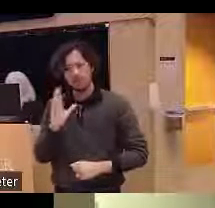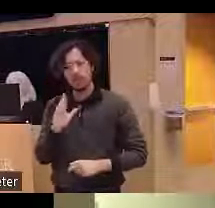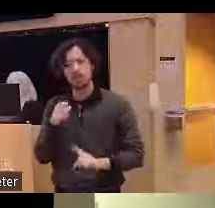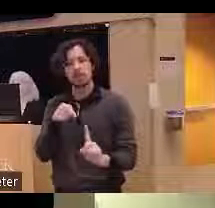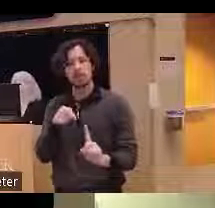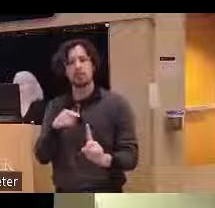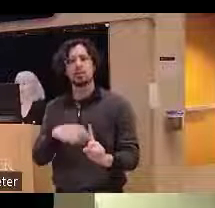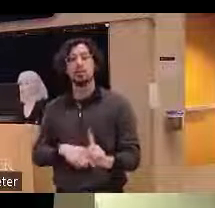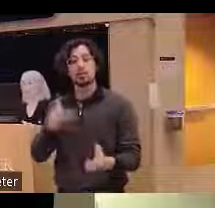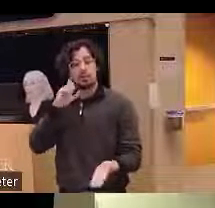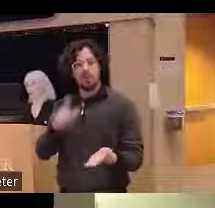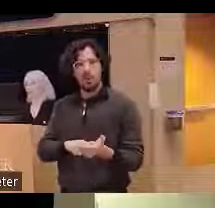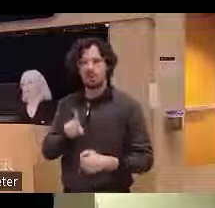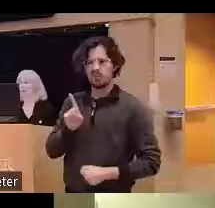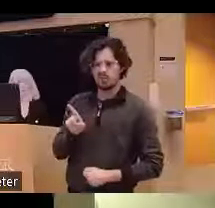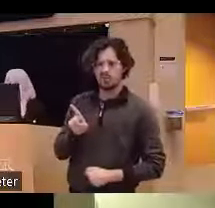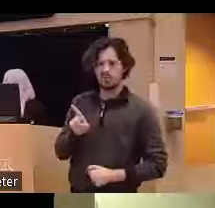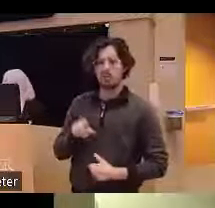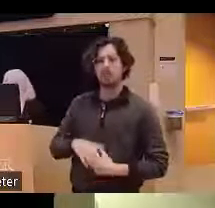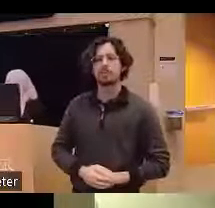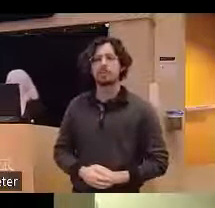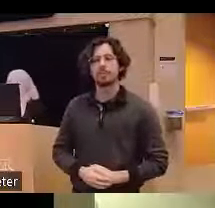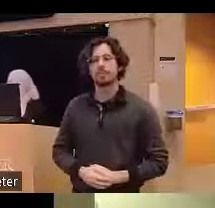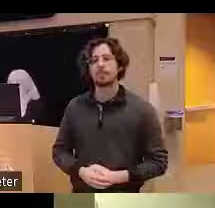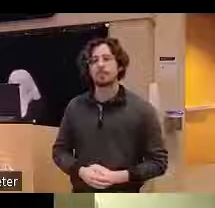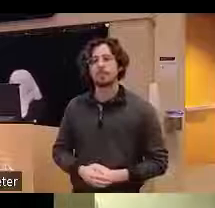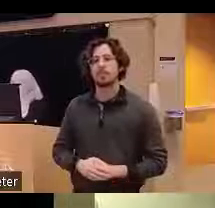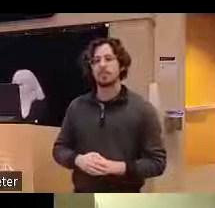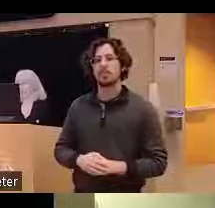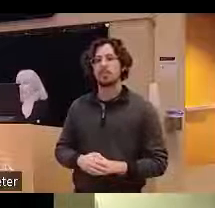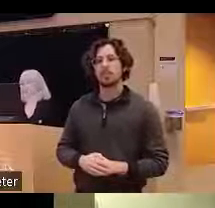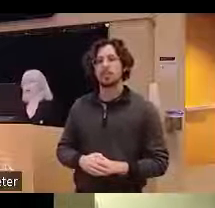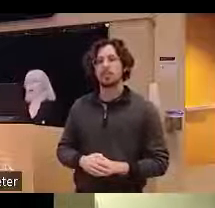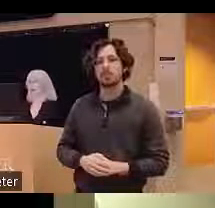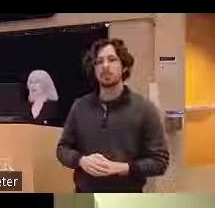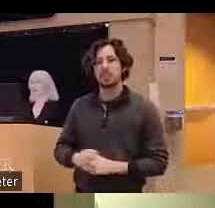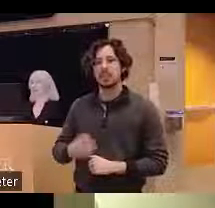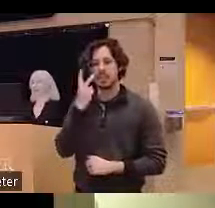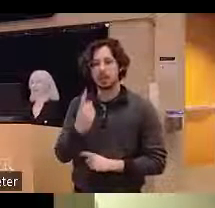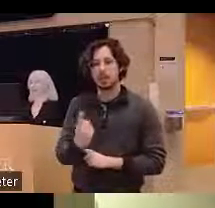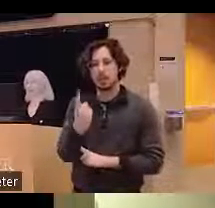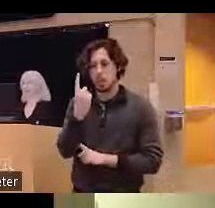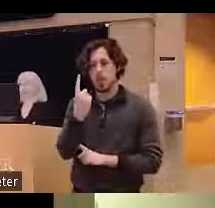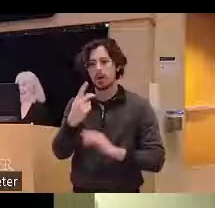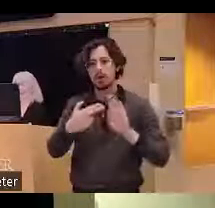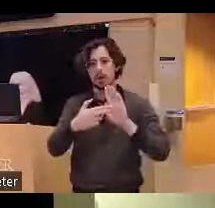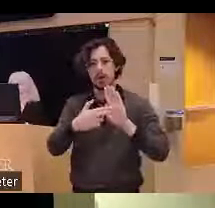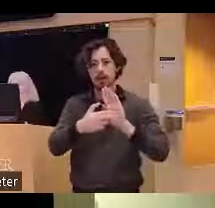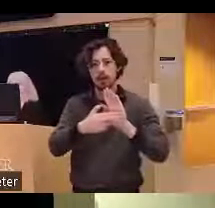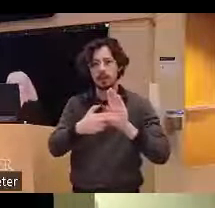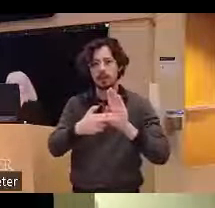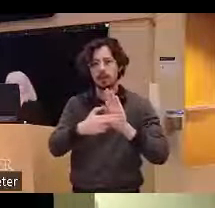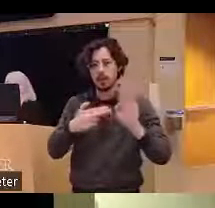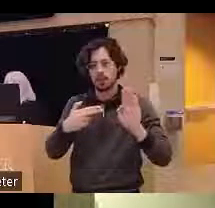um what we found and you look just to just to the one classifying schizophrenia and what we